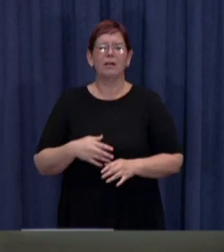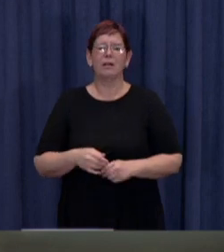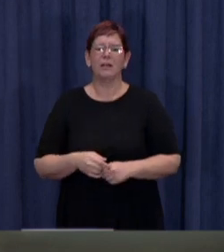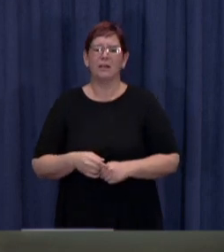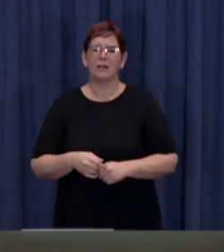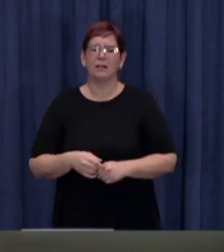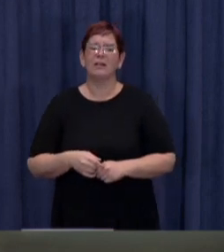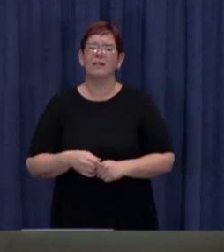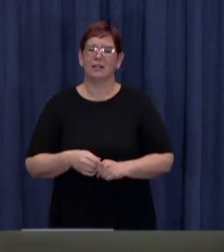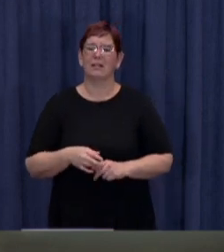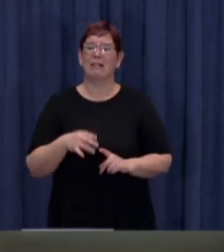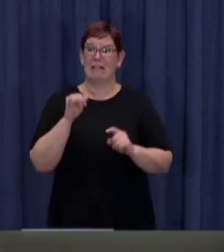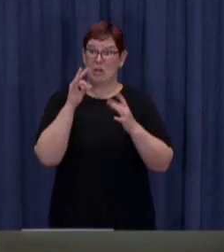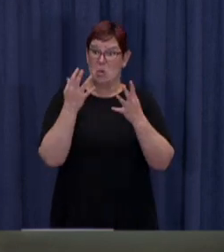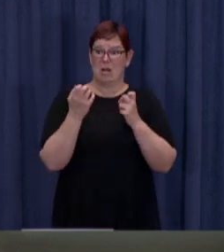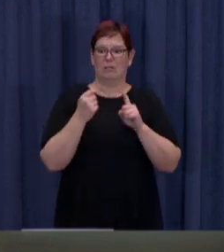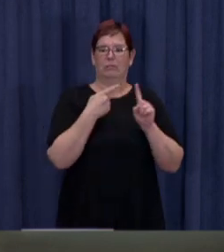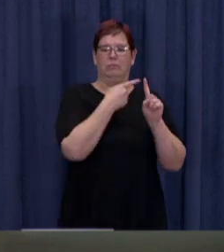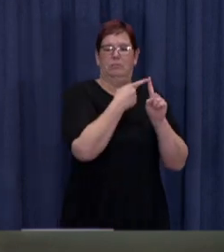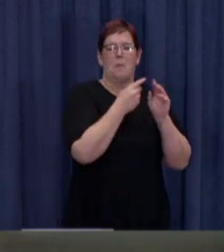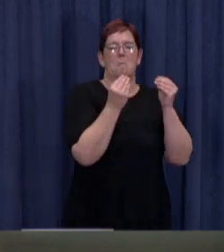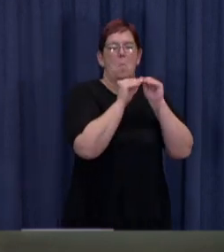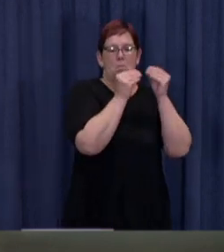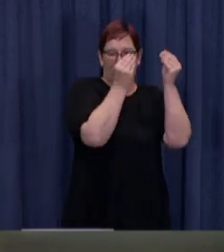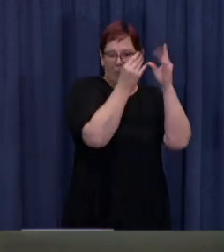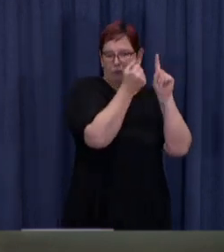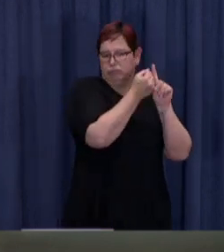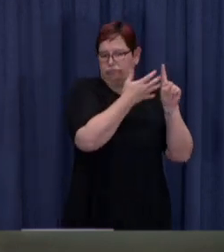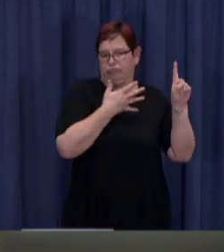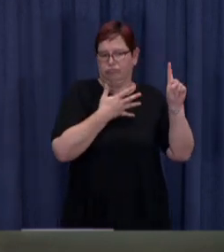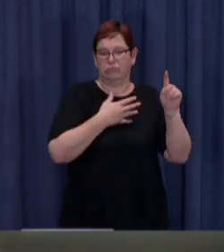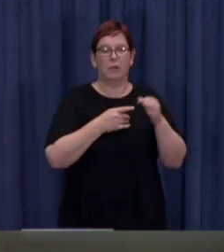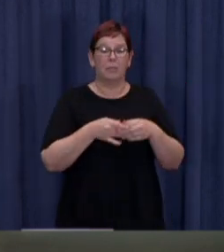asked me to do was to sign this declaration that gave us the flexibility